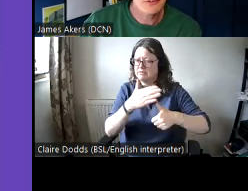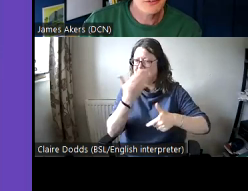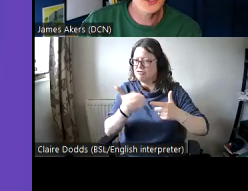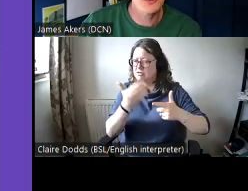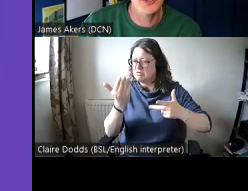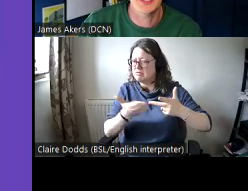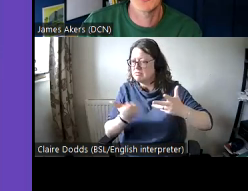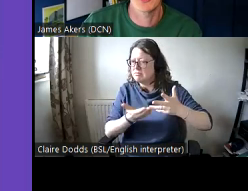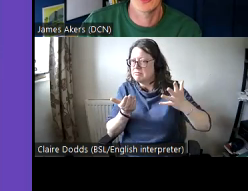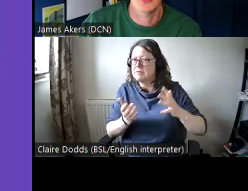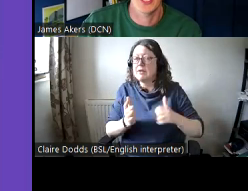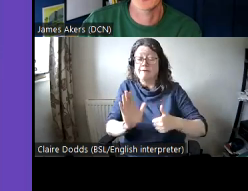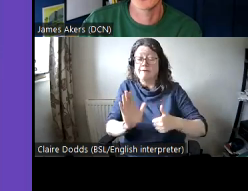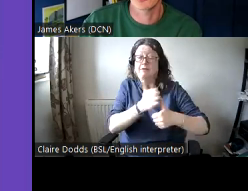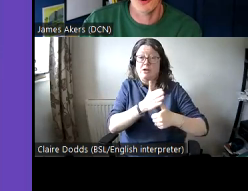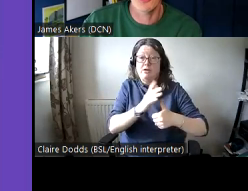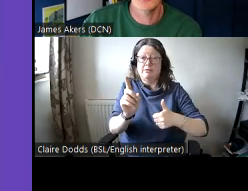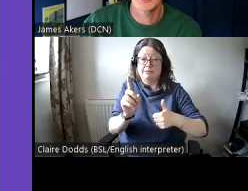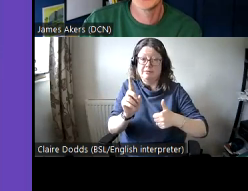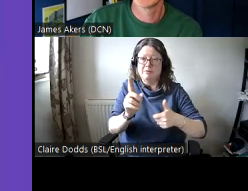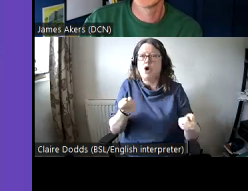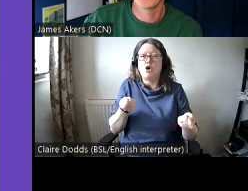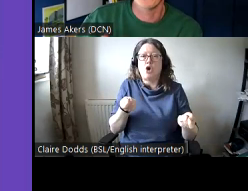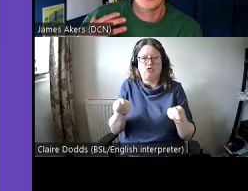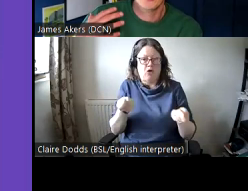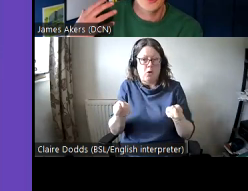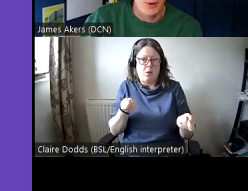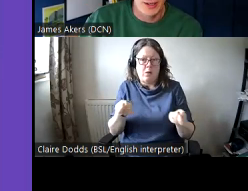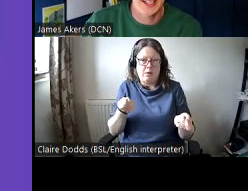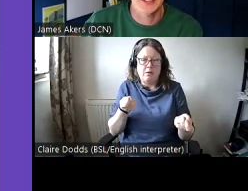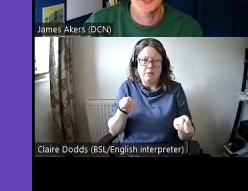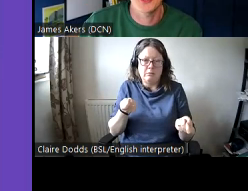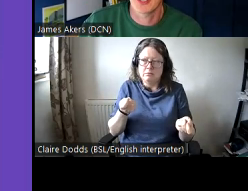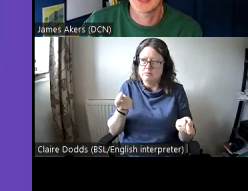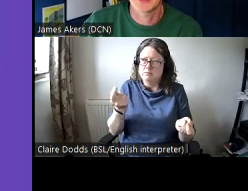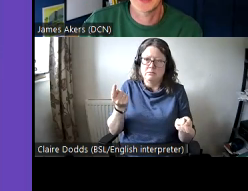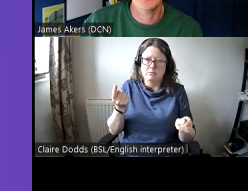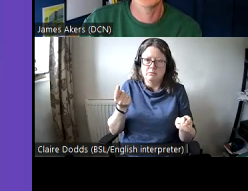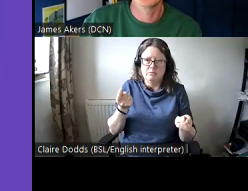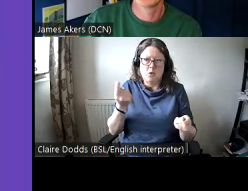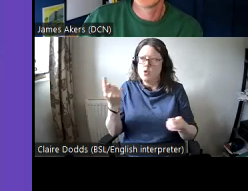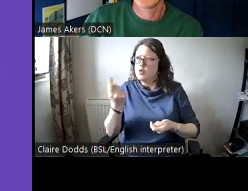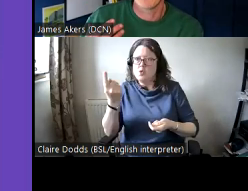The first one is we're going to look at control, so who has access to your Analytics account,